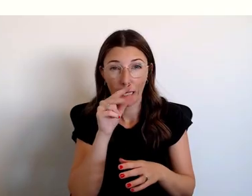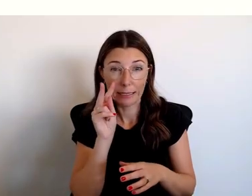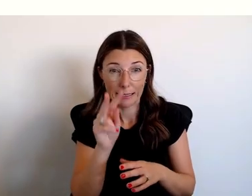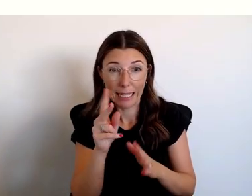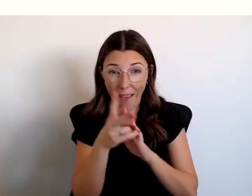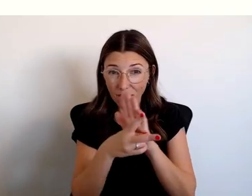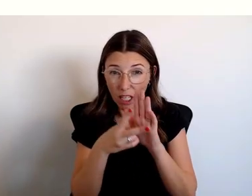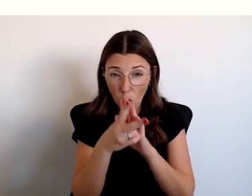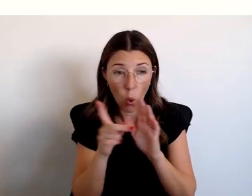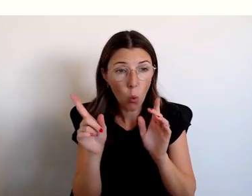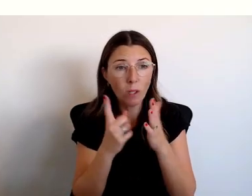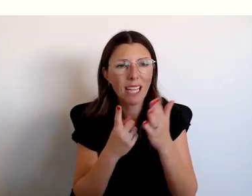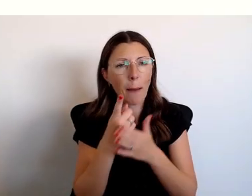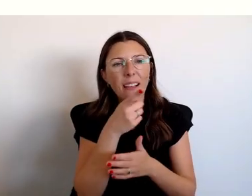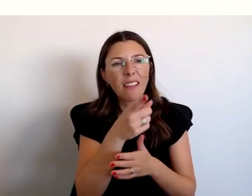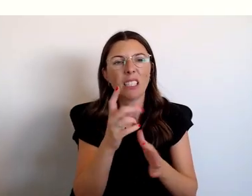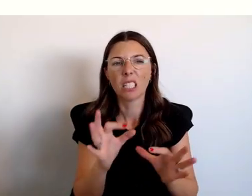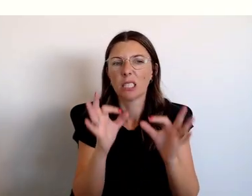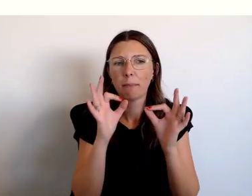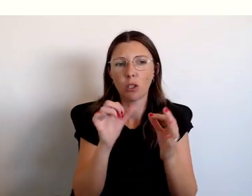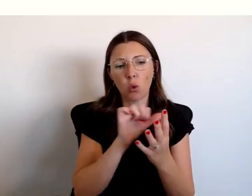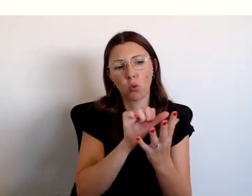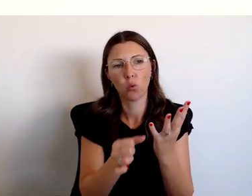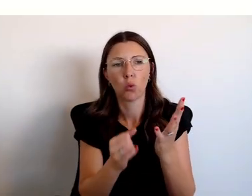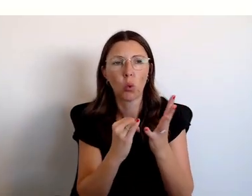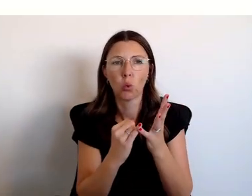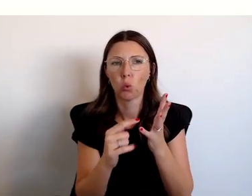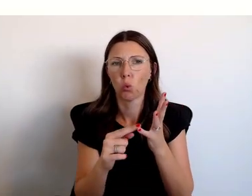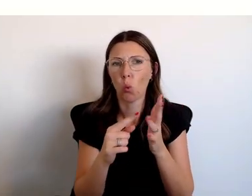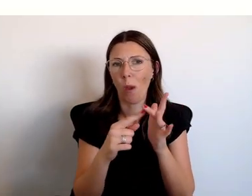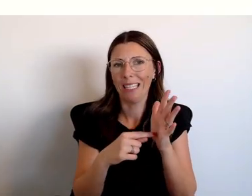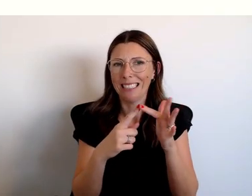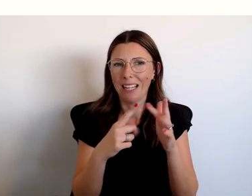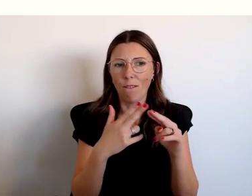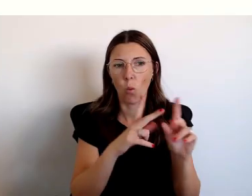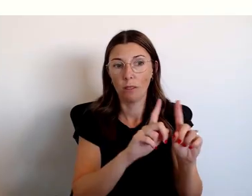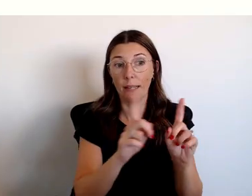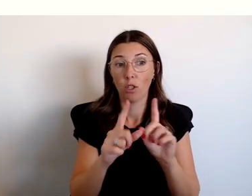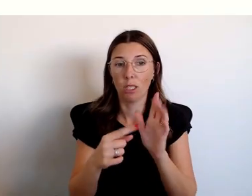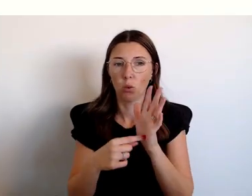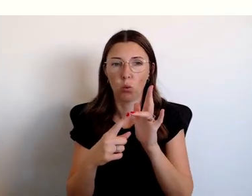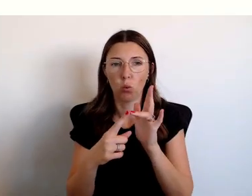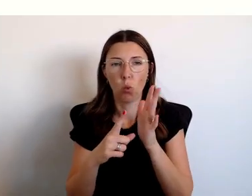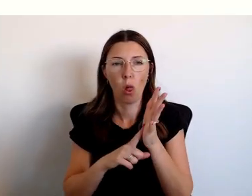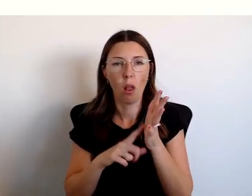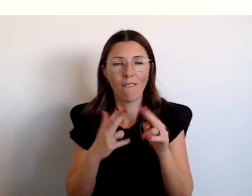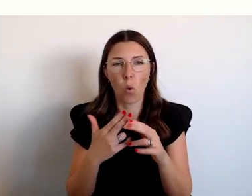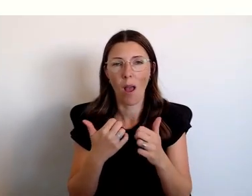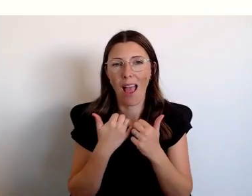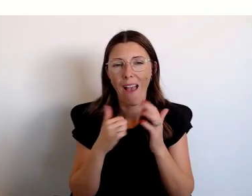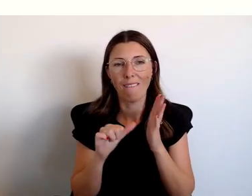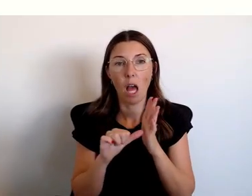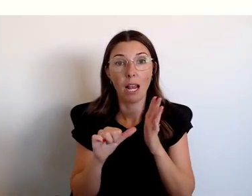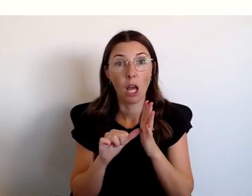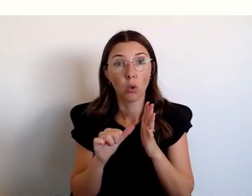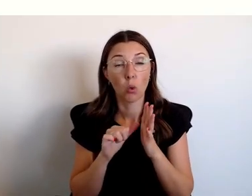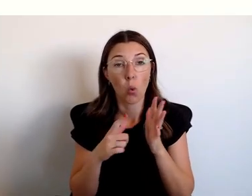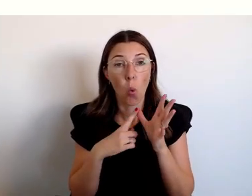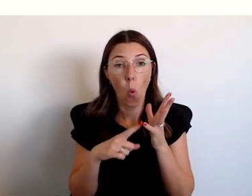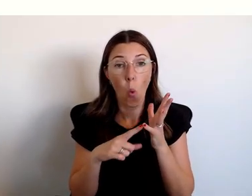And what's really going on here is the specialised suite of tools that we've developed for our financial auditors. And what this particular agent is doing is it's taking